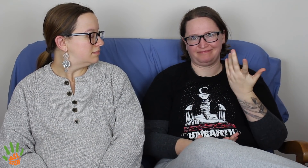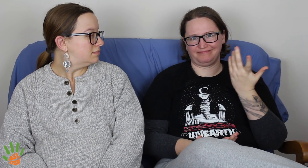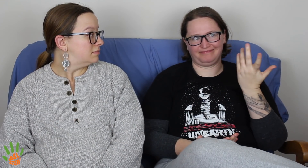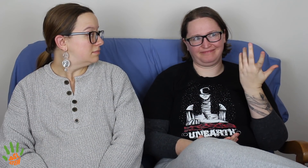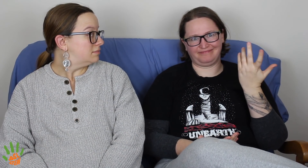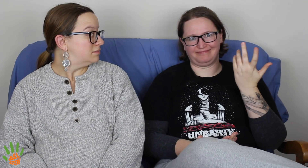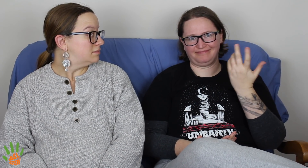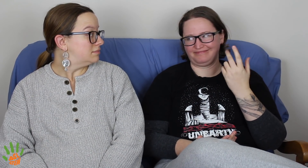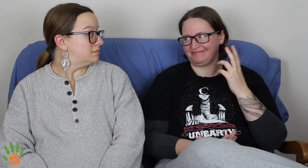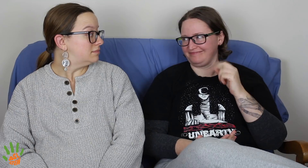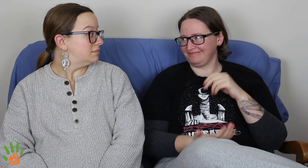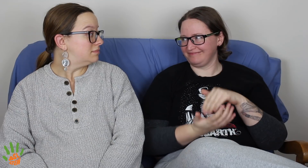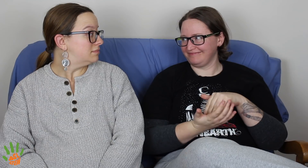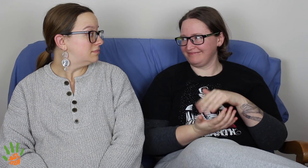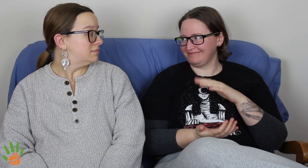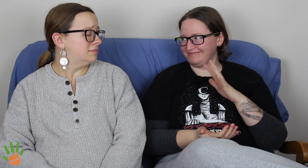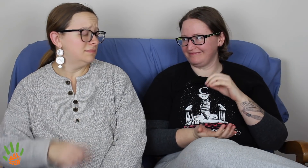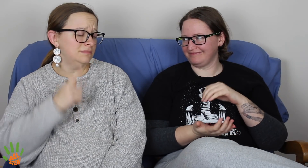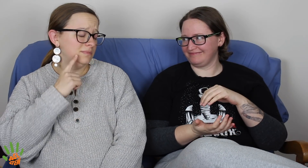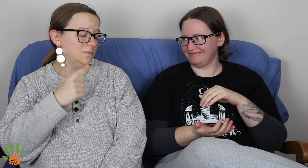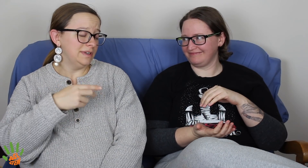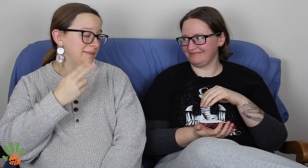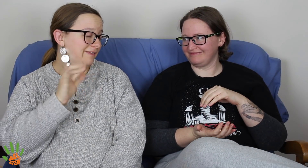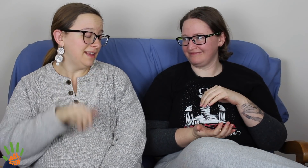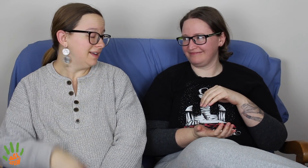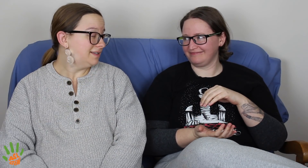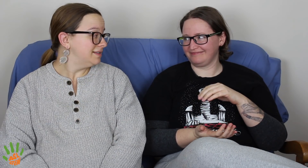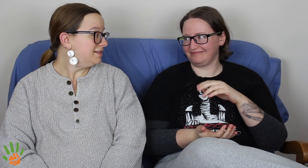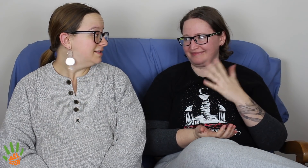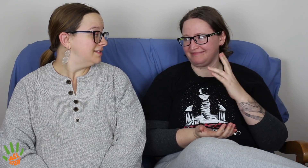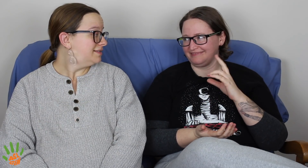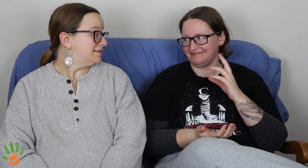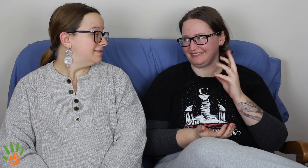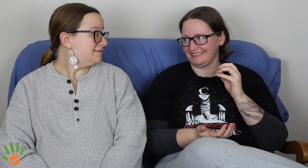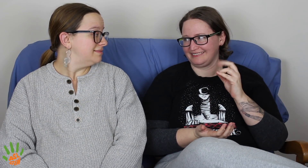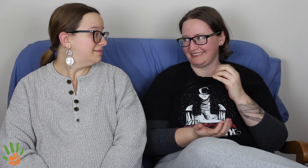everything in total, it's what $30,000? [JI] I think it's way above that.